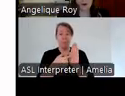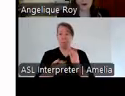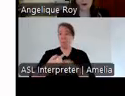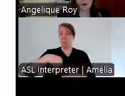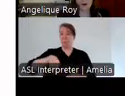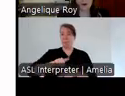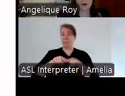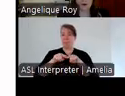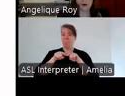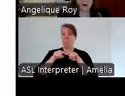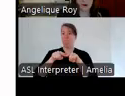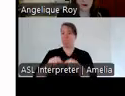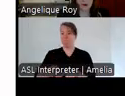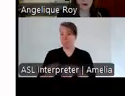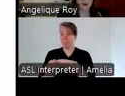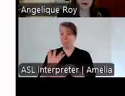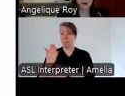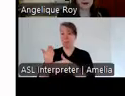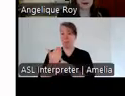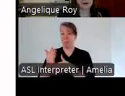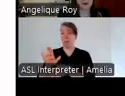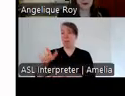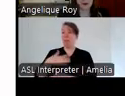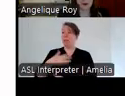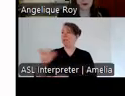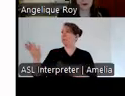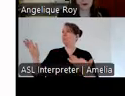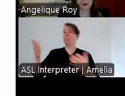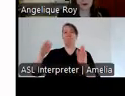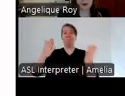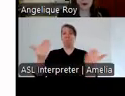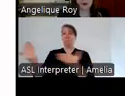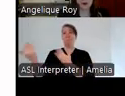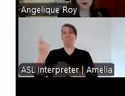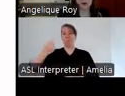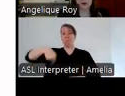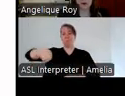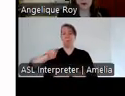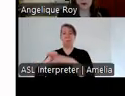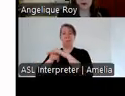claim of accessibility,and particularly the ability to add alt text for the icons,